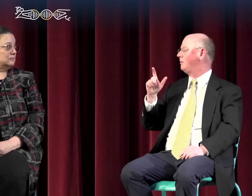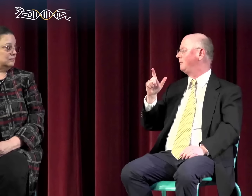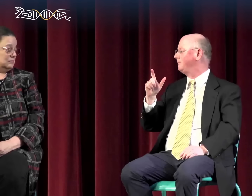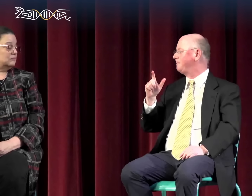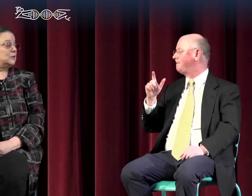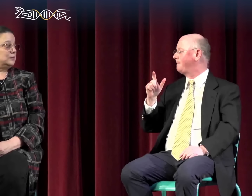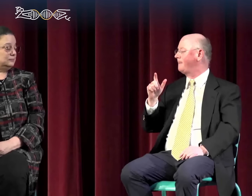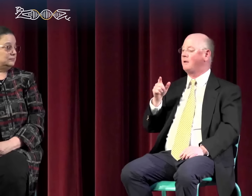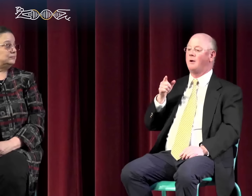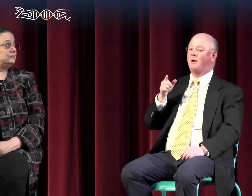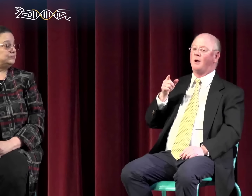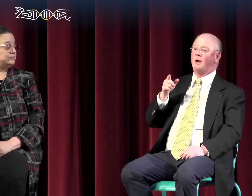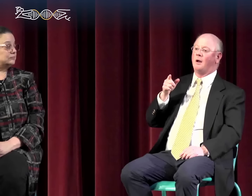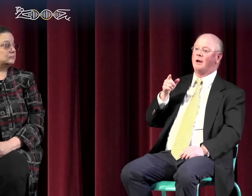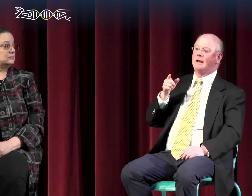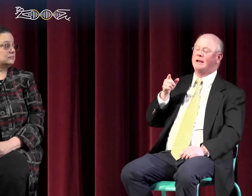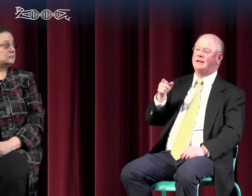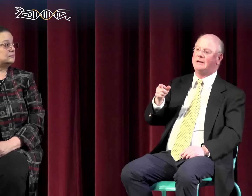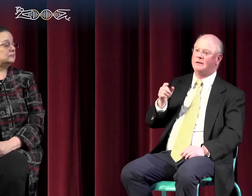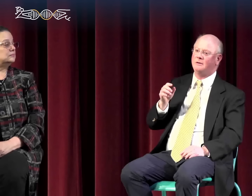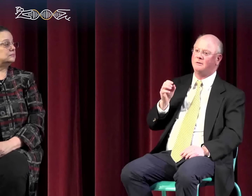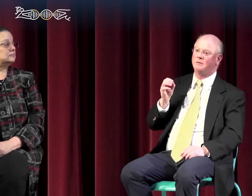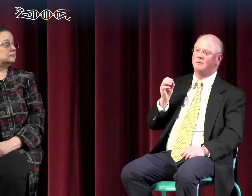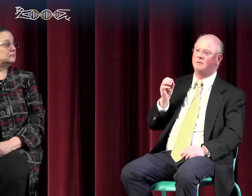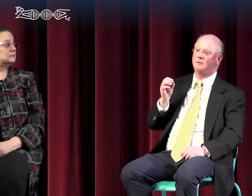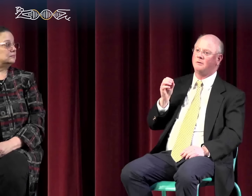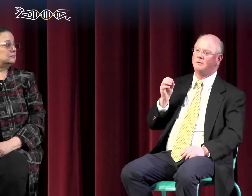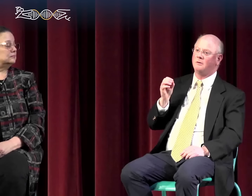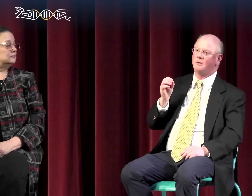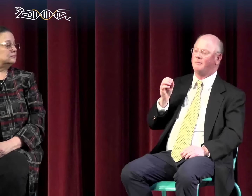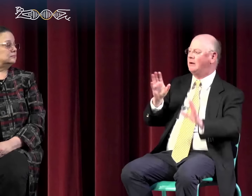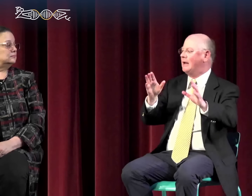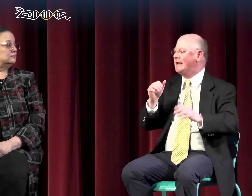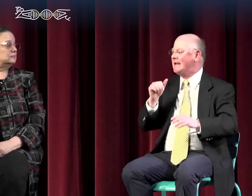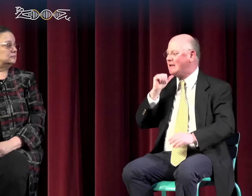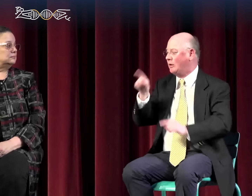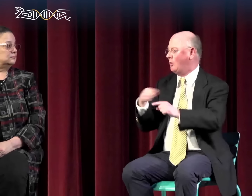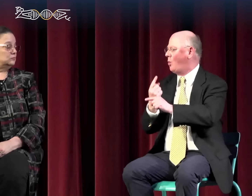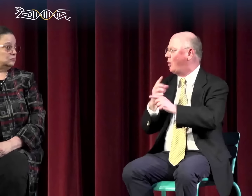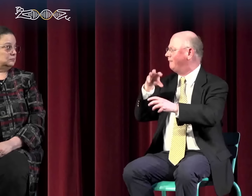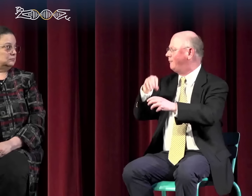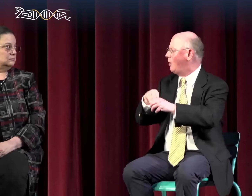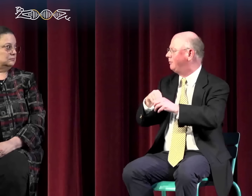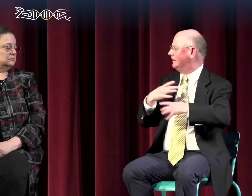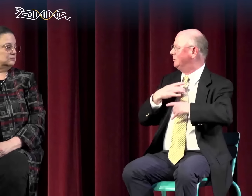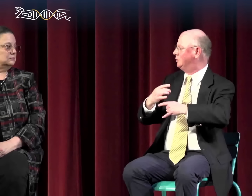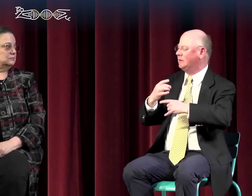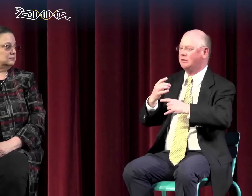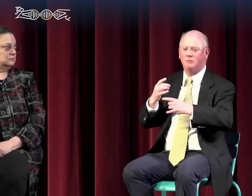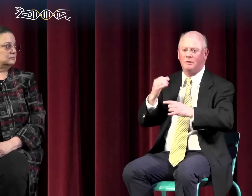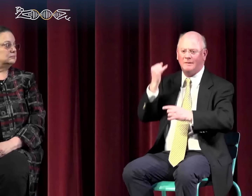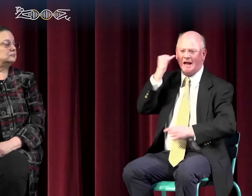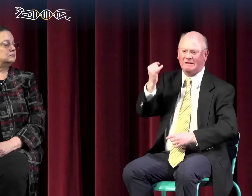He was not alone in this involvement in interest in eradicating deafness